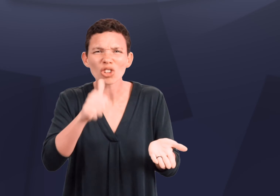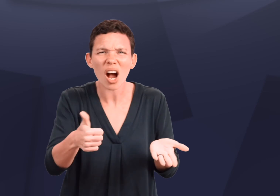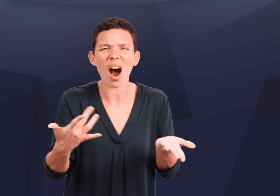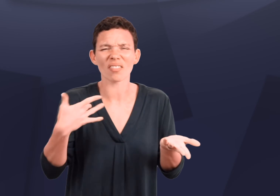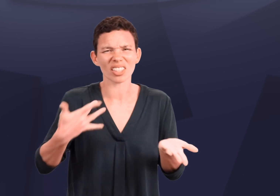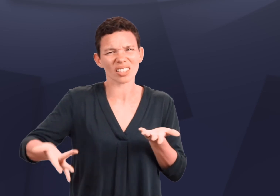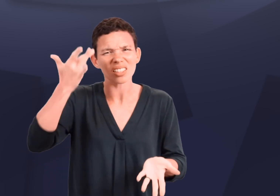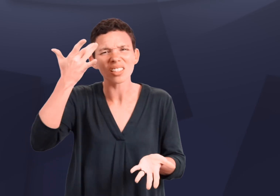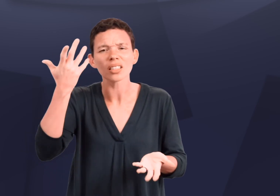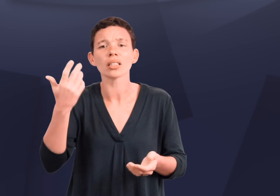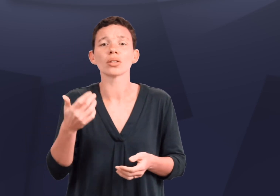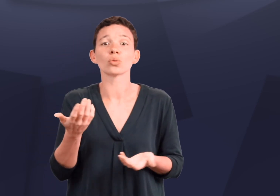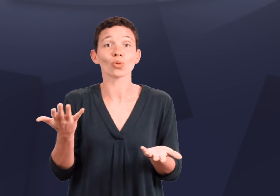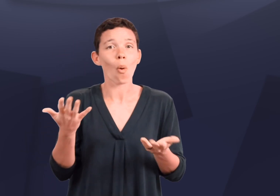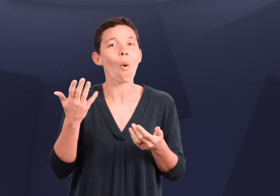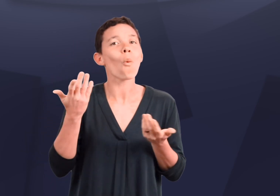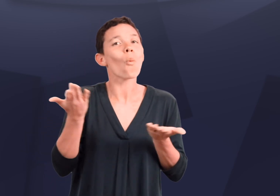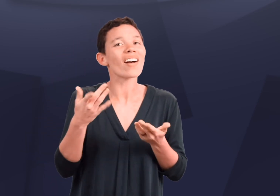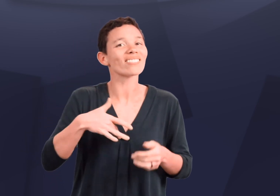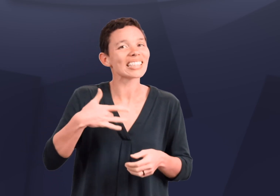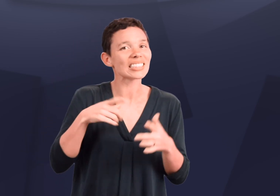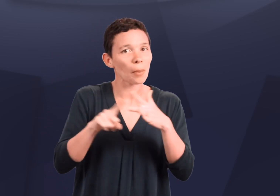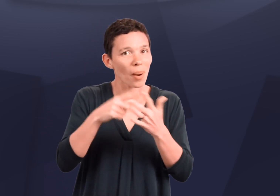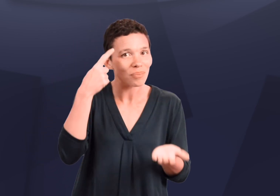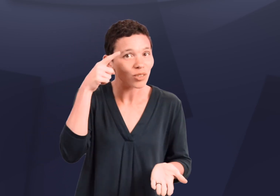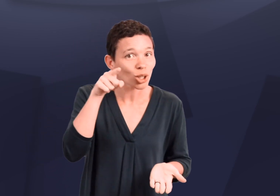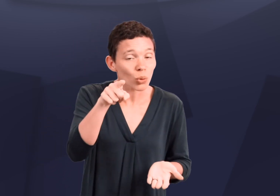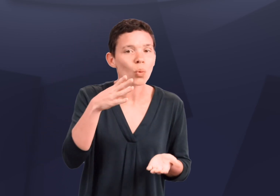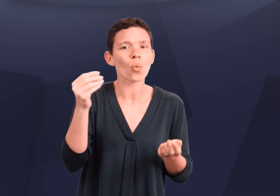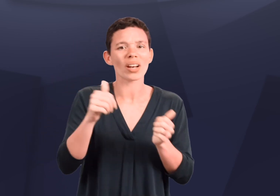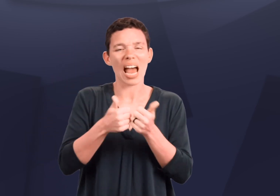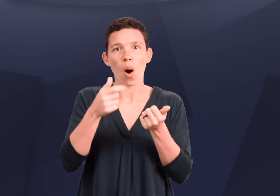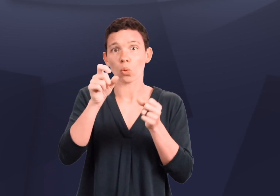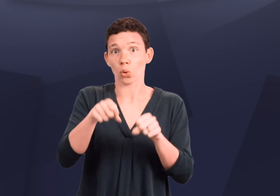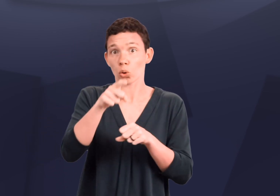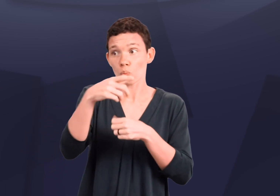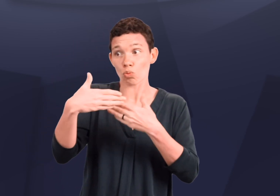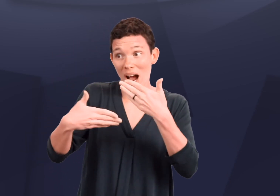What feelings came up for you?